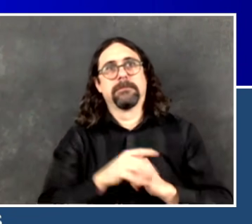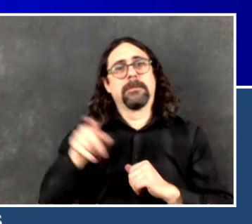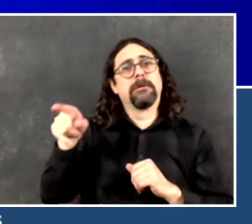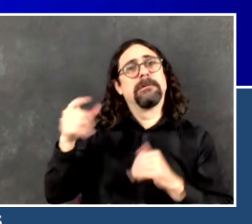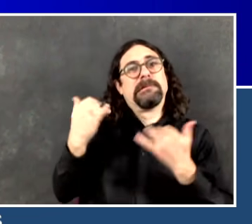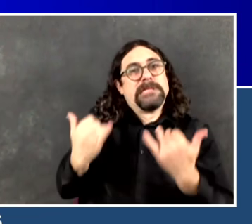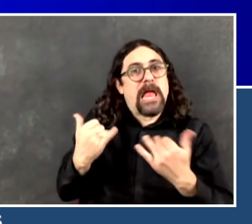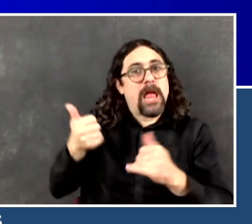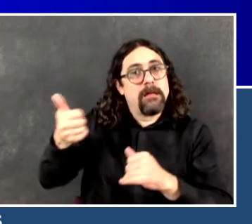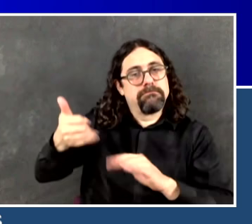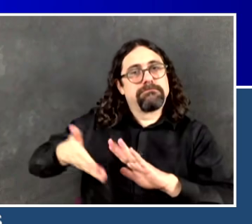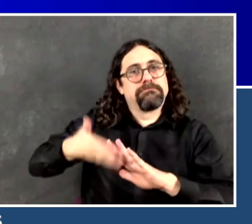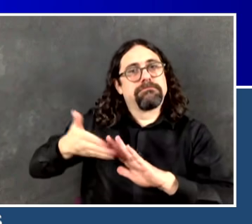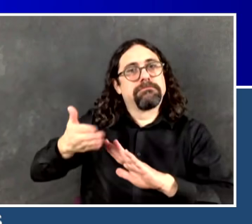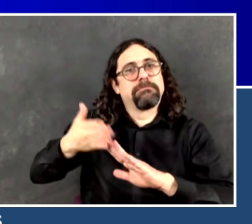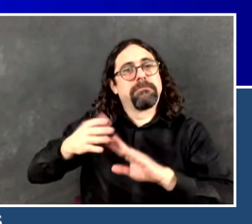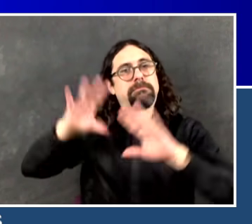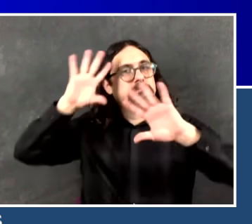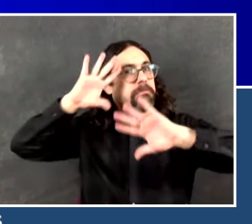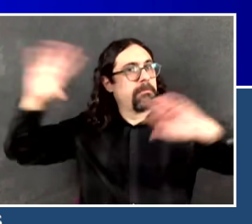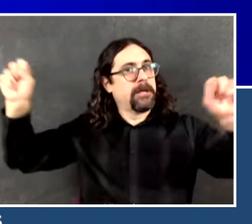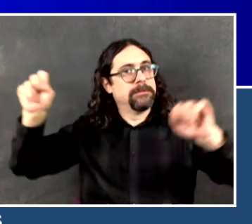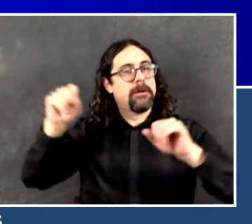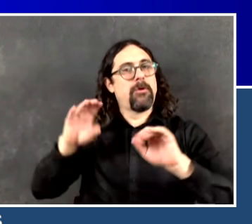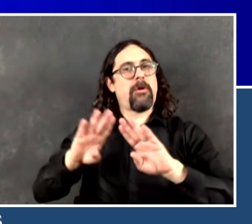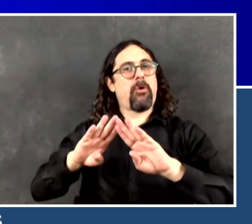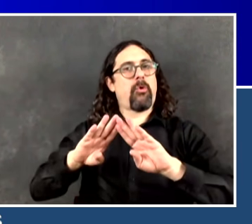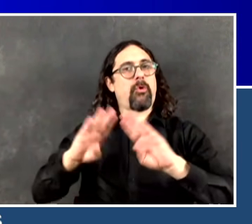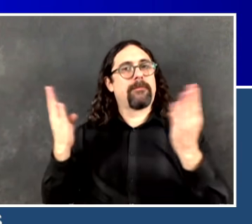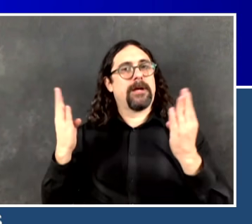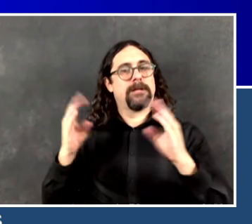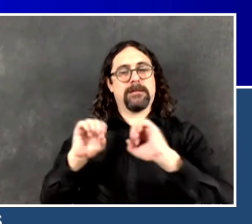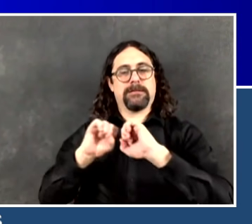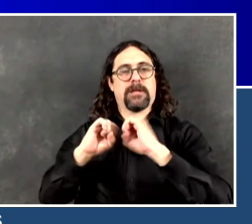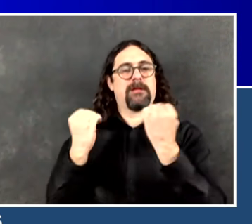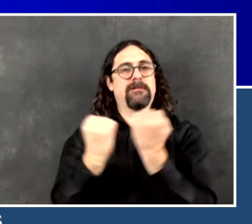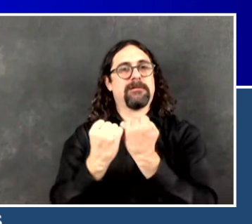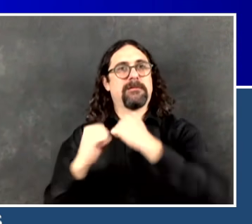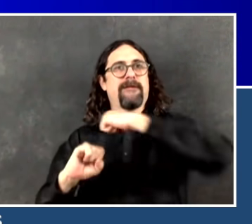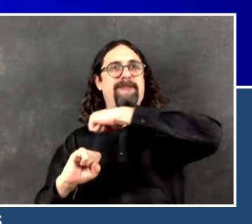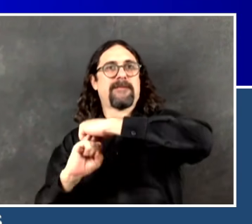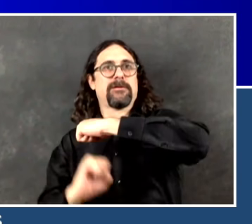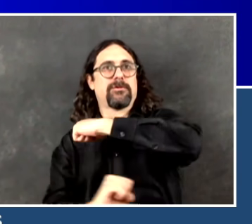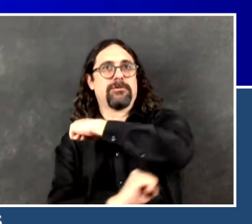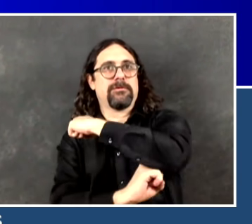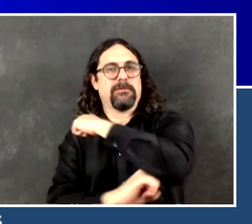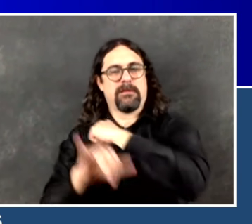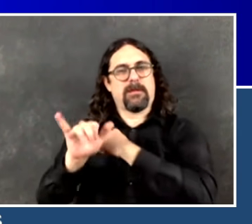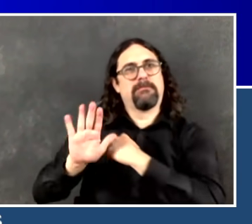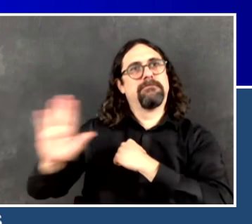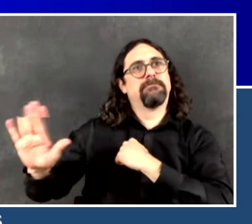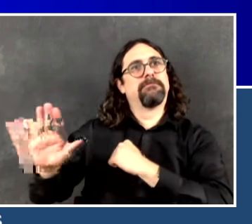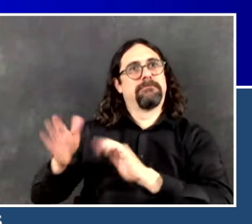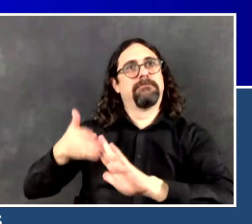ONE OF THE MOST IMPTAORNT PHILANTHROPIES ON EARTH. SOMEONE WHO SERVED HERE IN